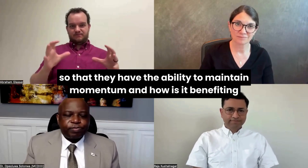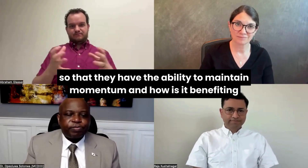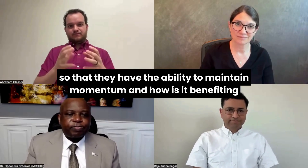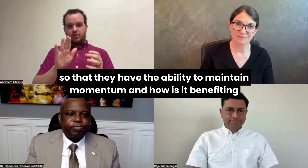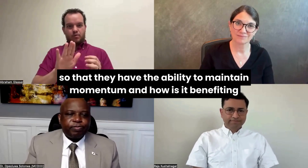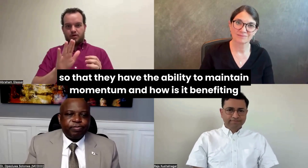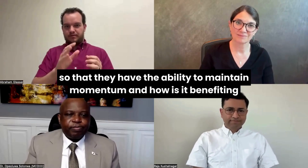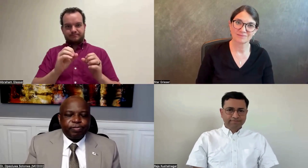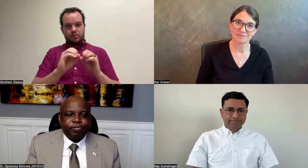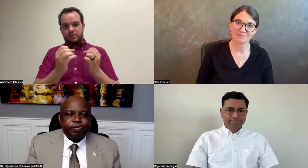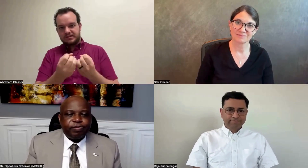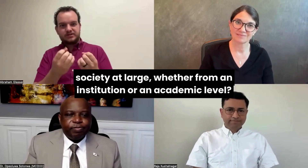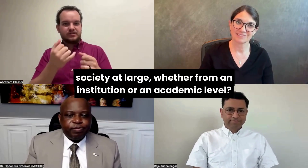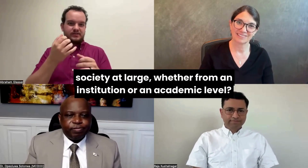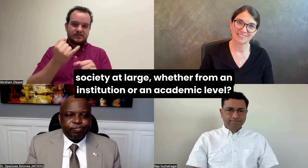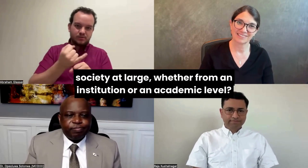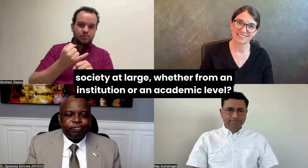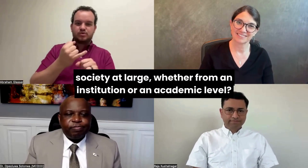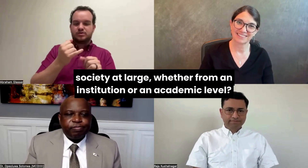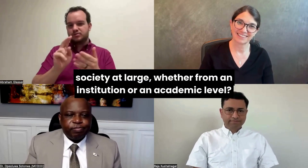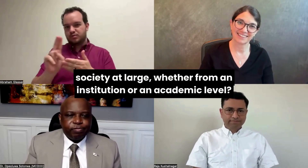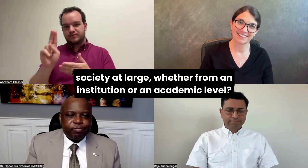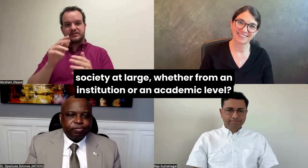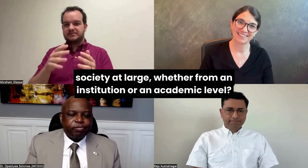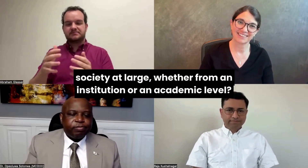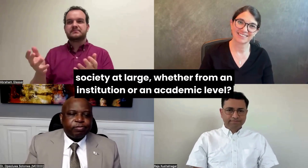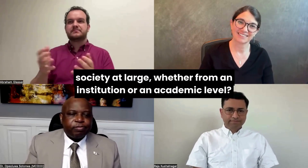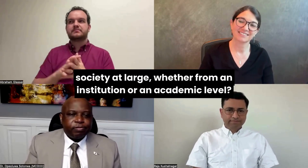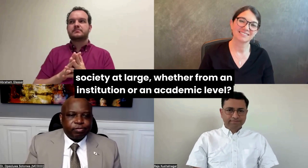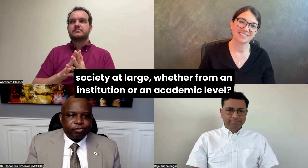society at large, whether from an institution or an academic level?